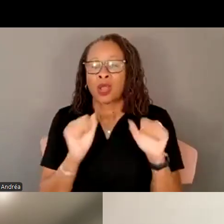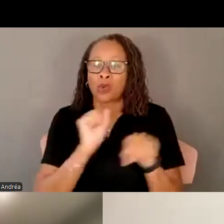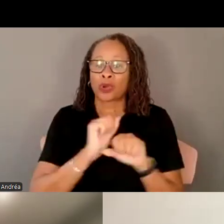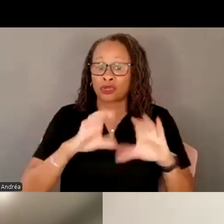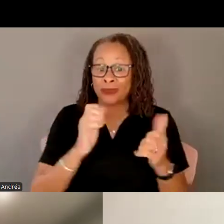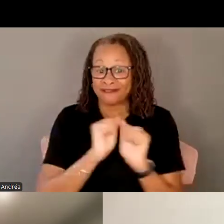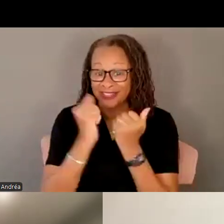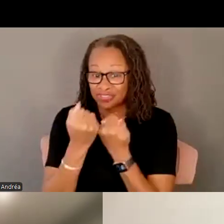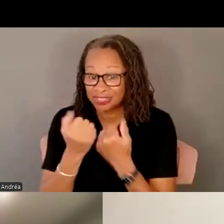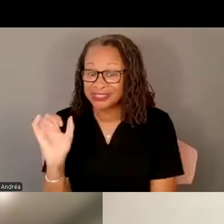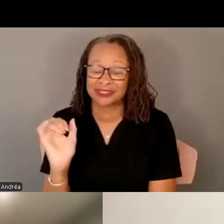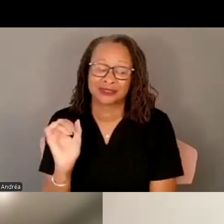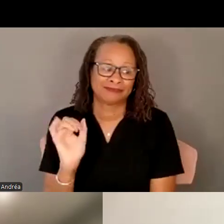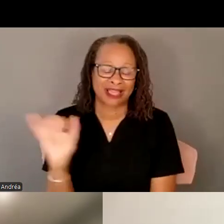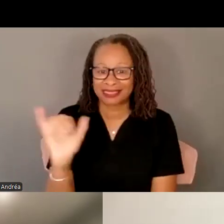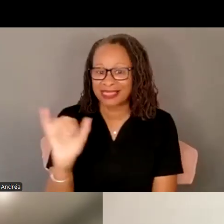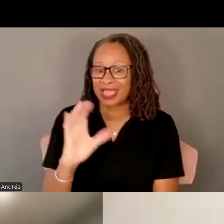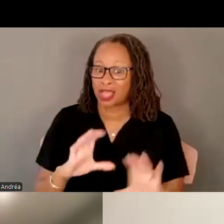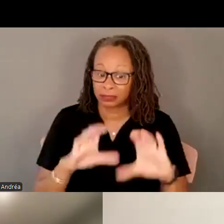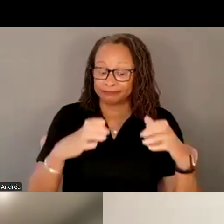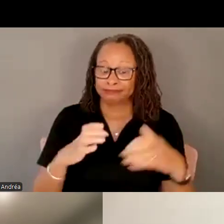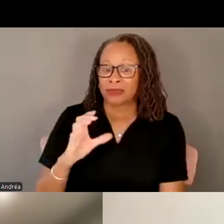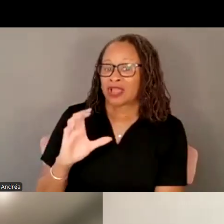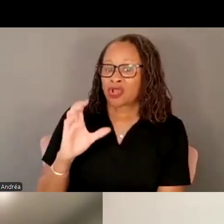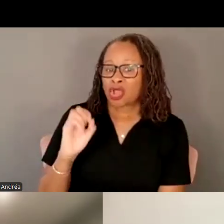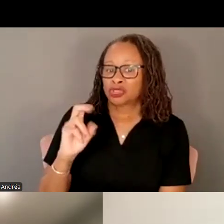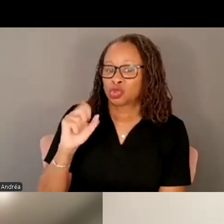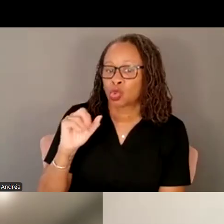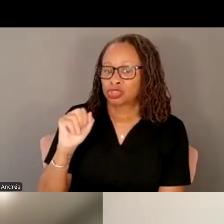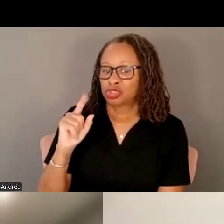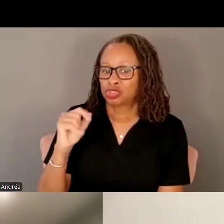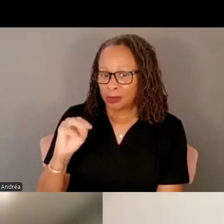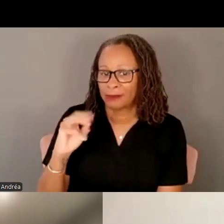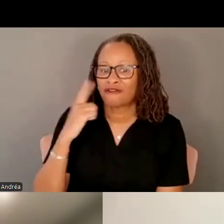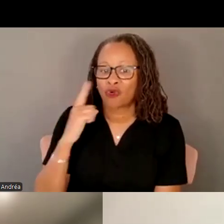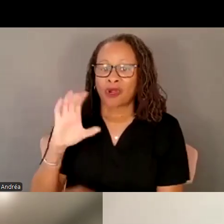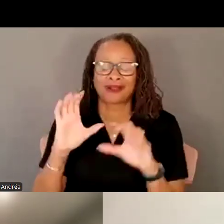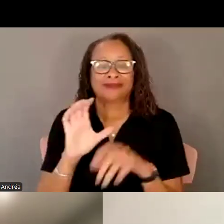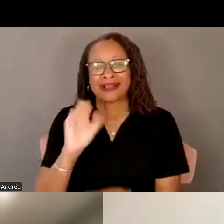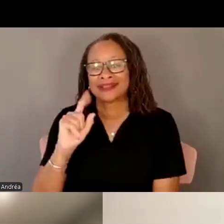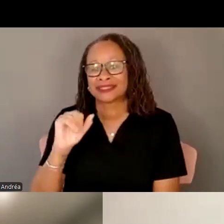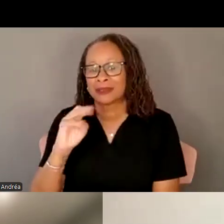like the Consortium for Customized Employment and many of the agencies that are part